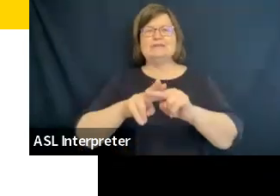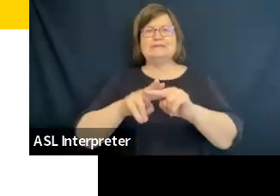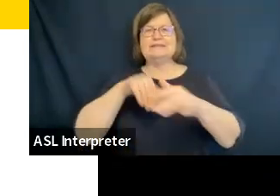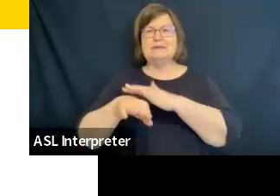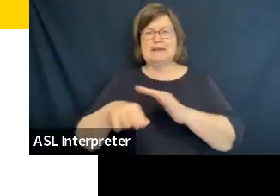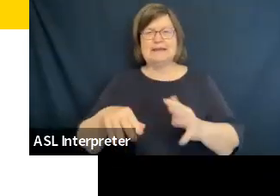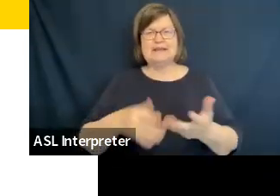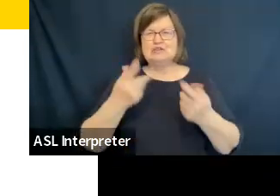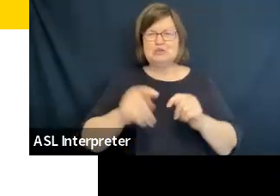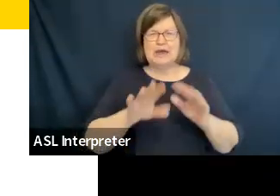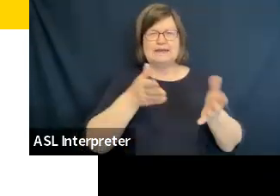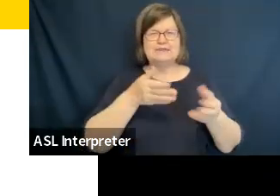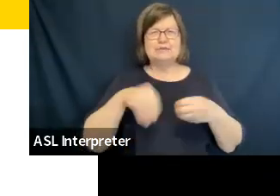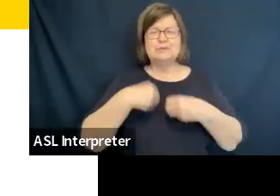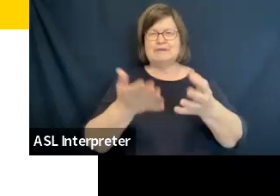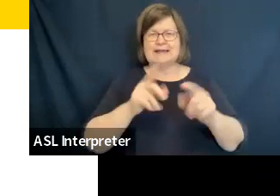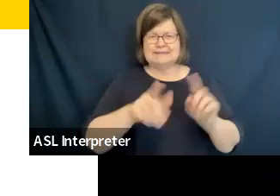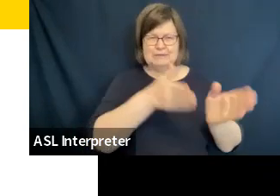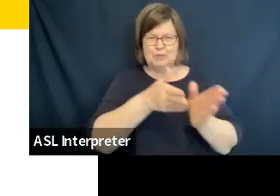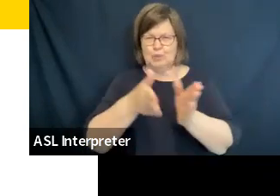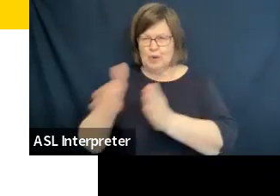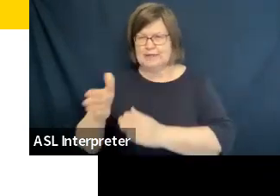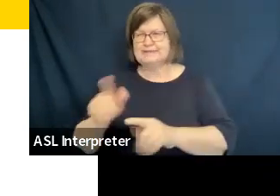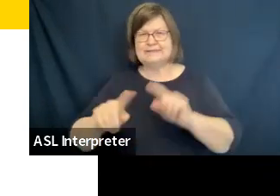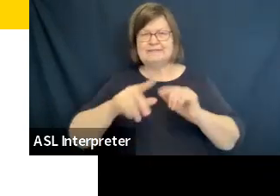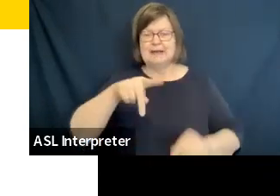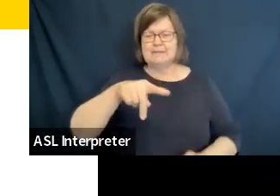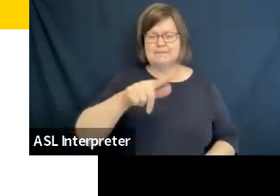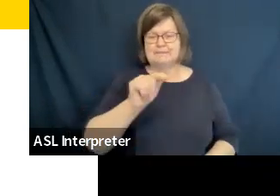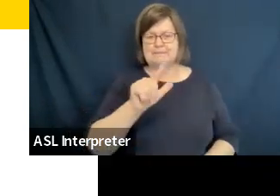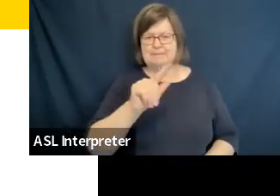can access the platform. So making it available on the web and through an app